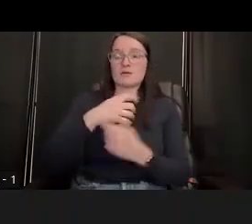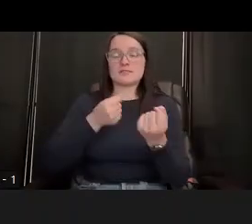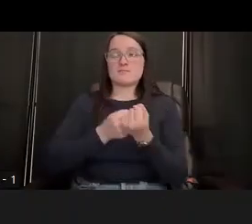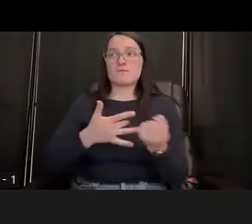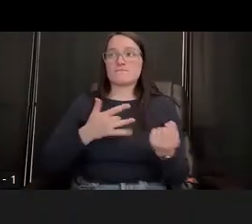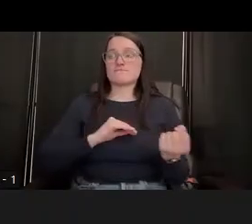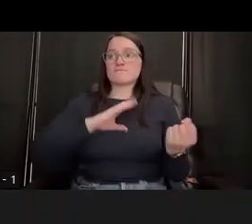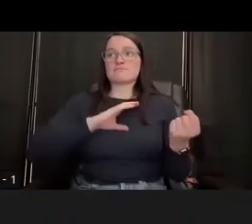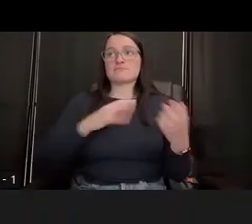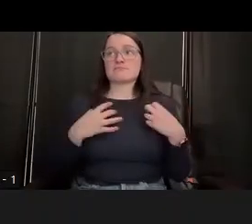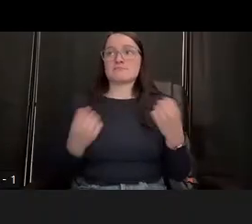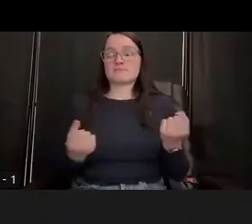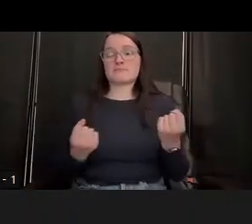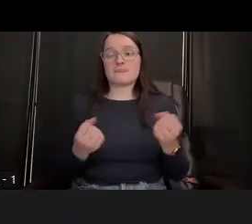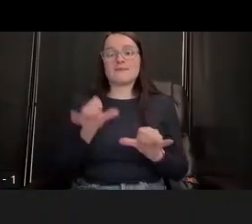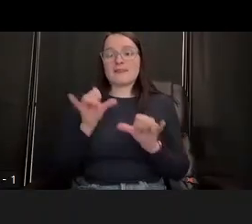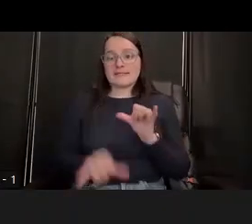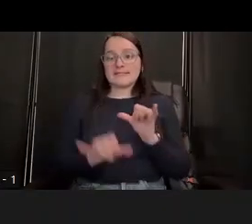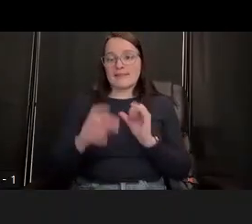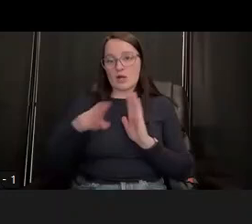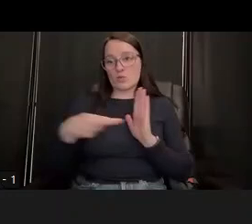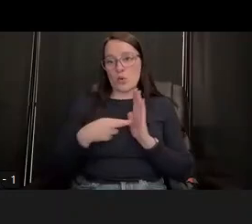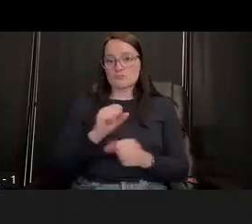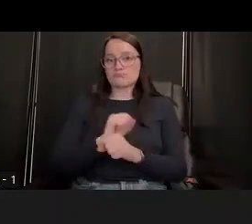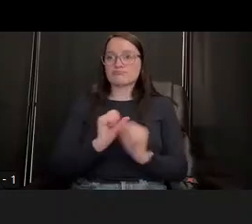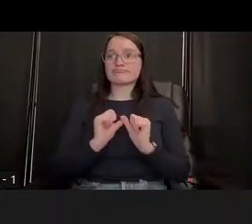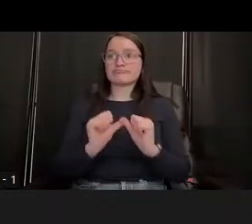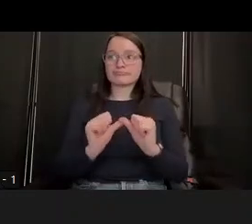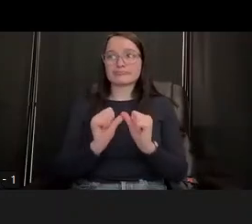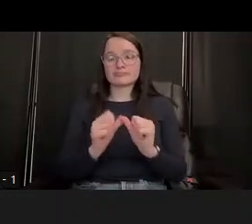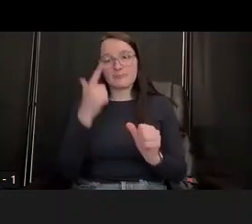staying on the role because they enjoy it and then there's opportunity for growth for them in